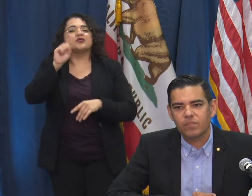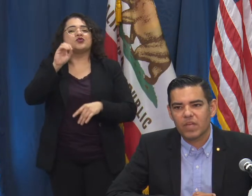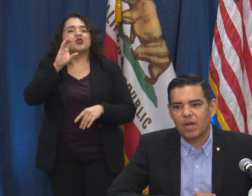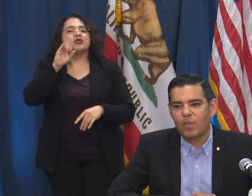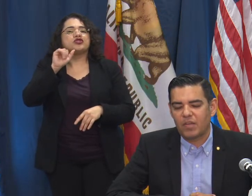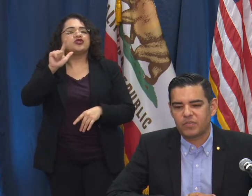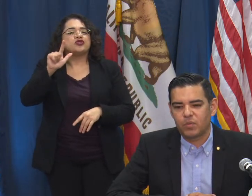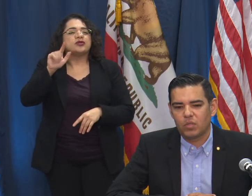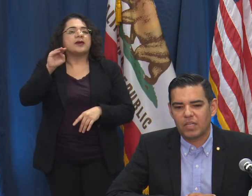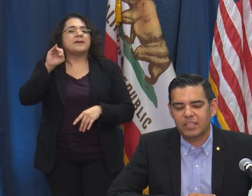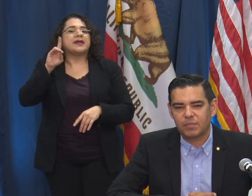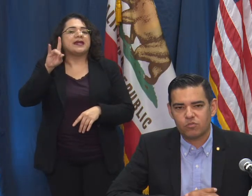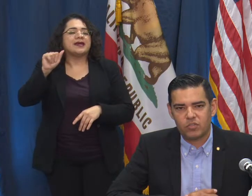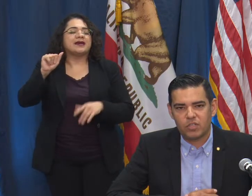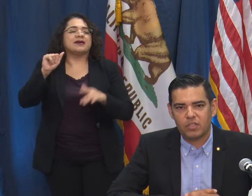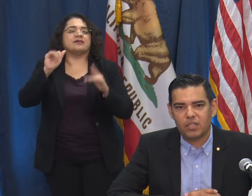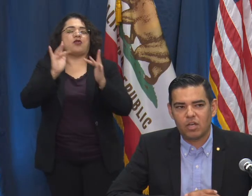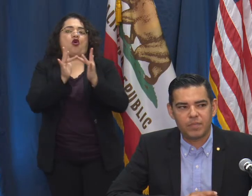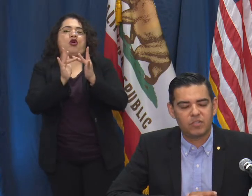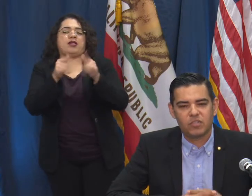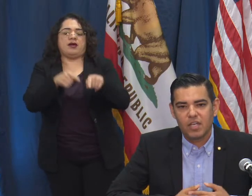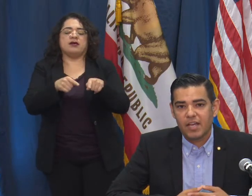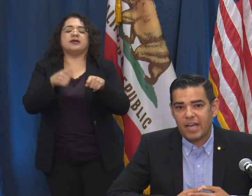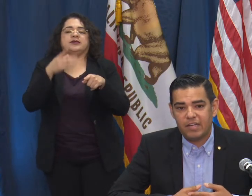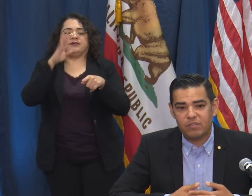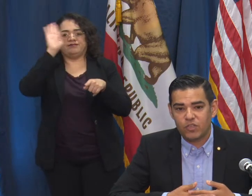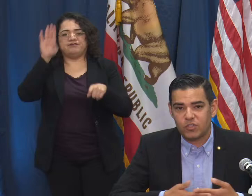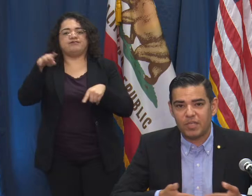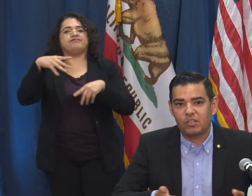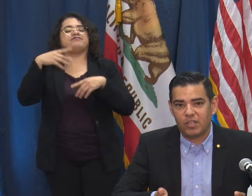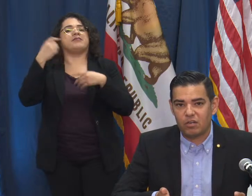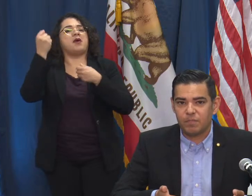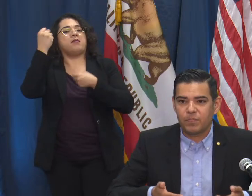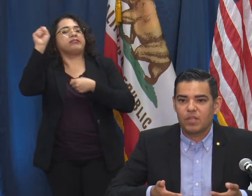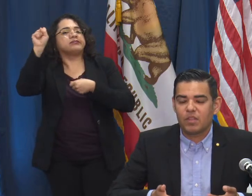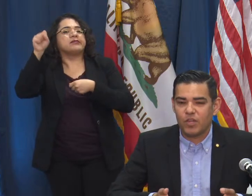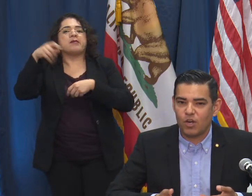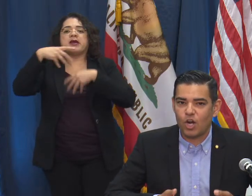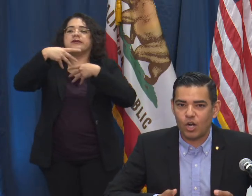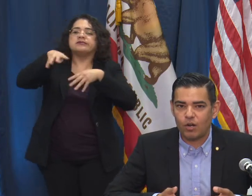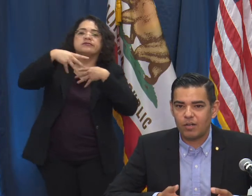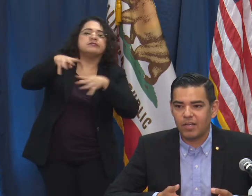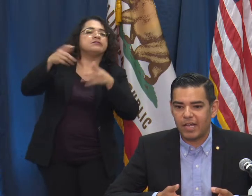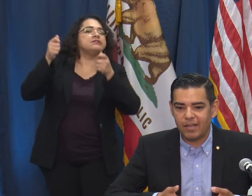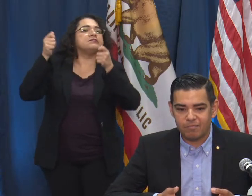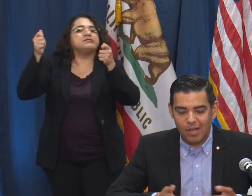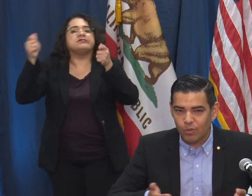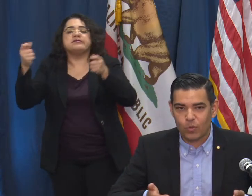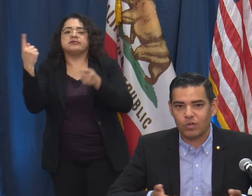possible demonstration in Long Beach. Just to be clear, there are health orders